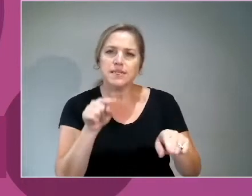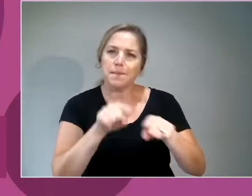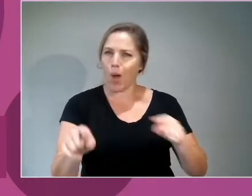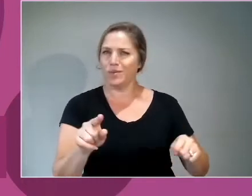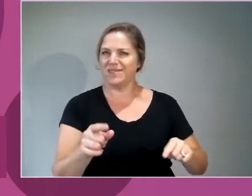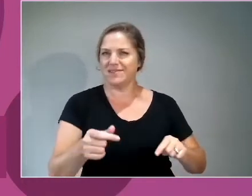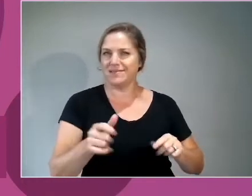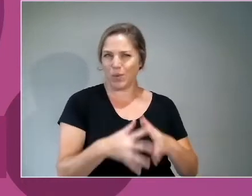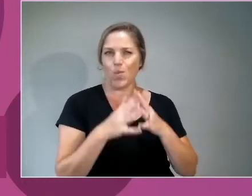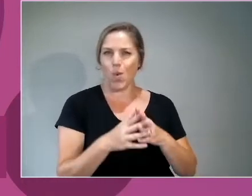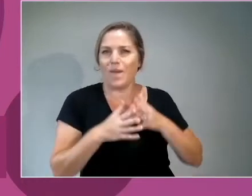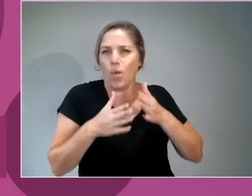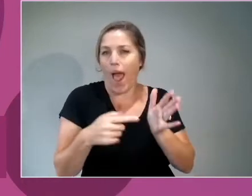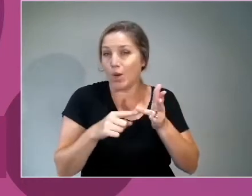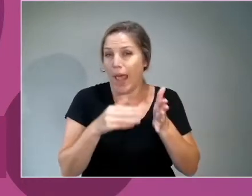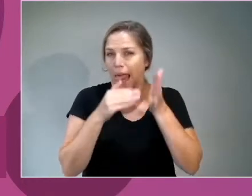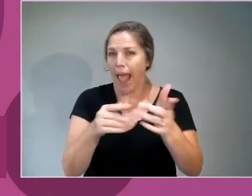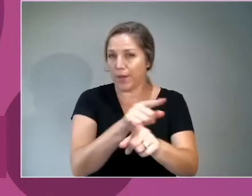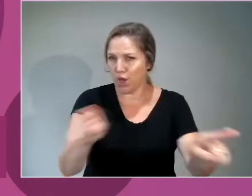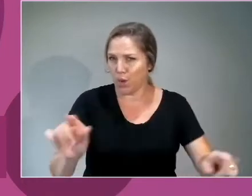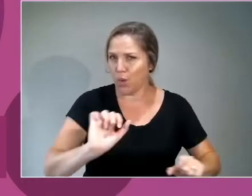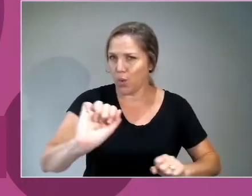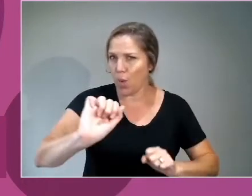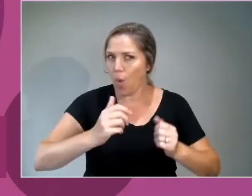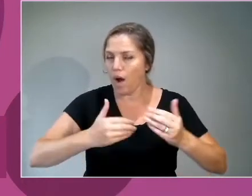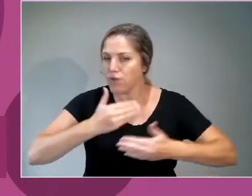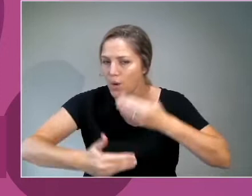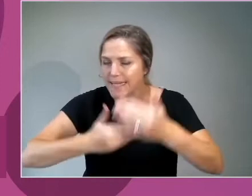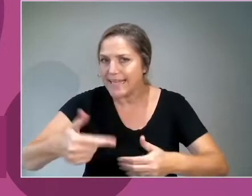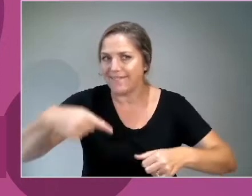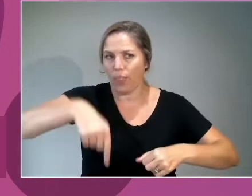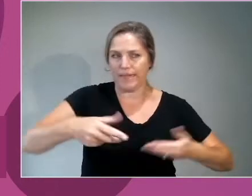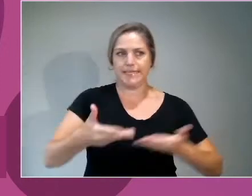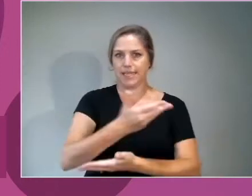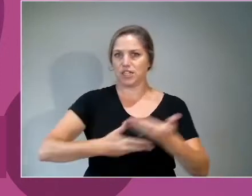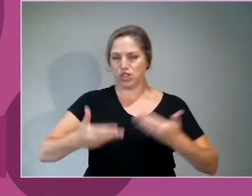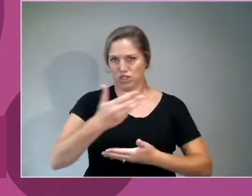you're going to be doing through this process that will land in May with some policy initiatives,